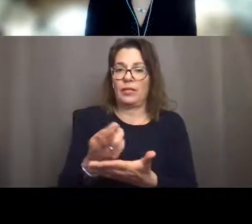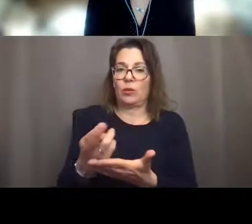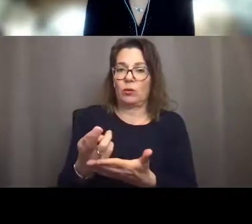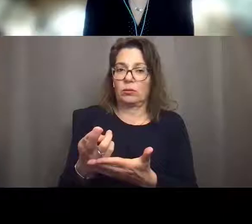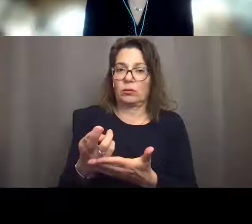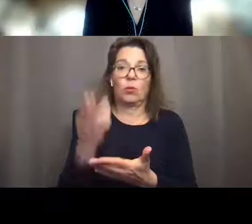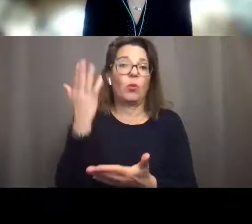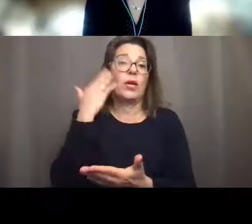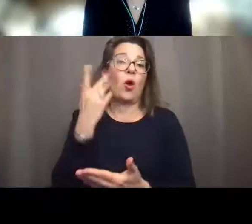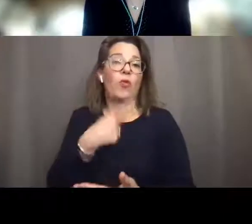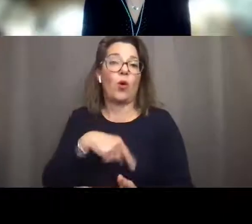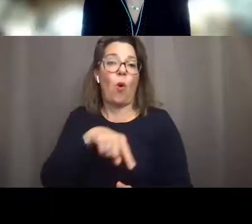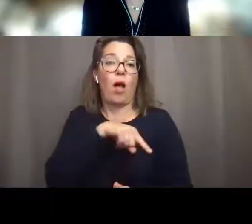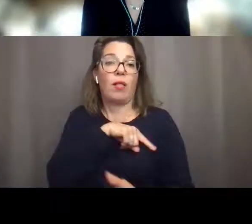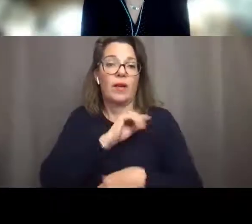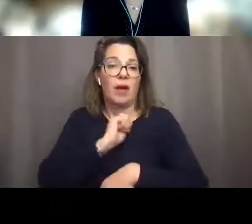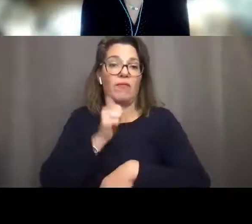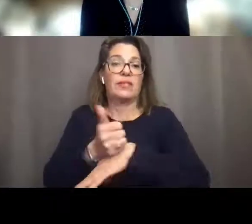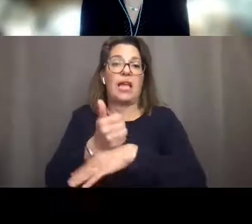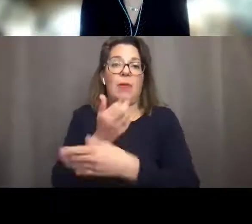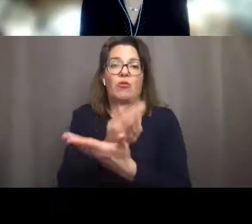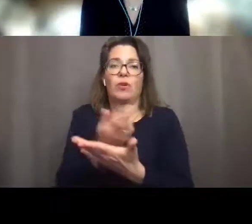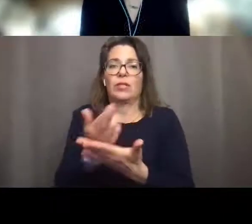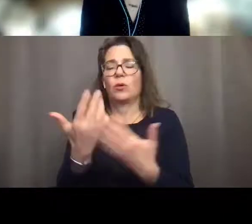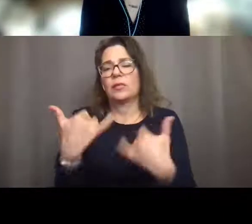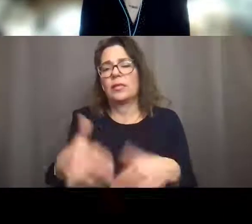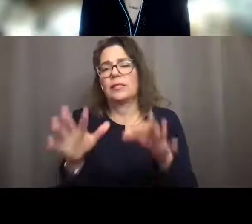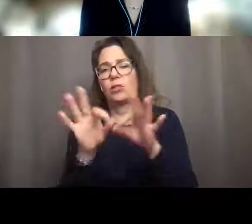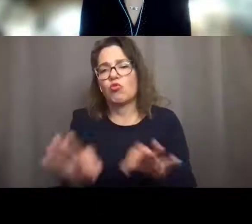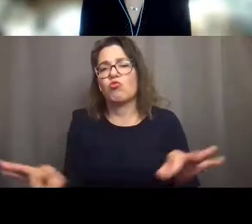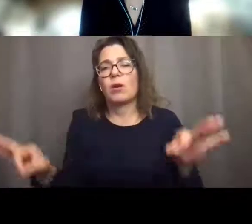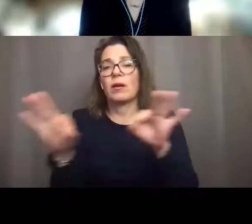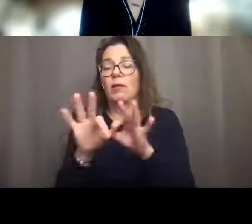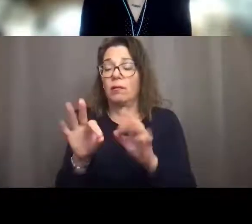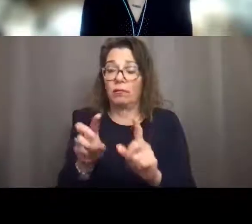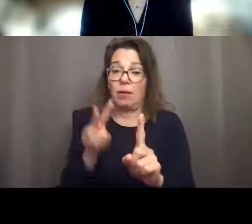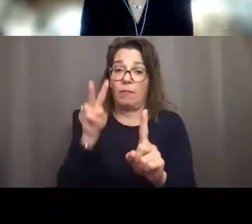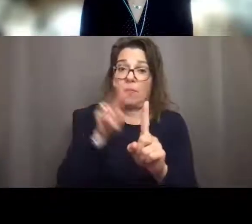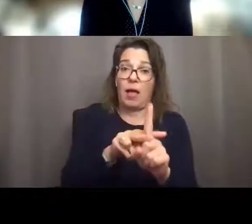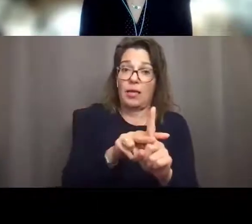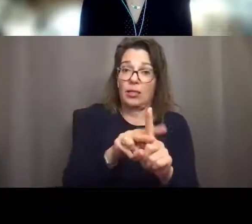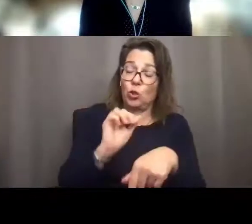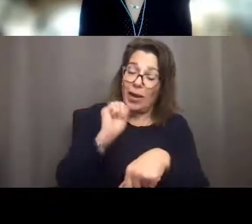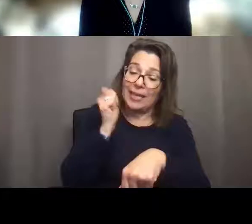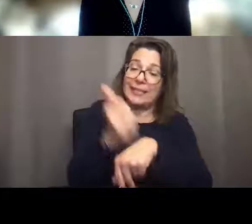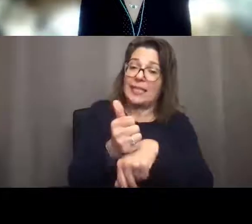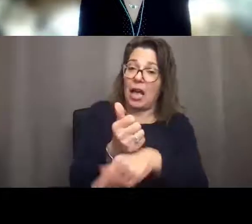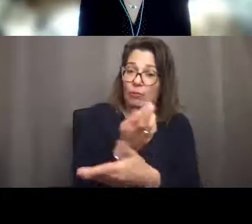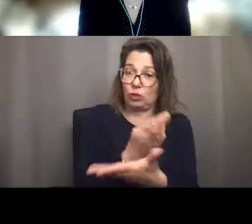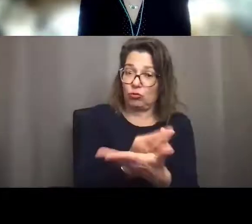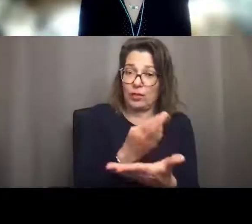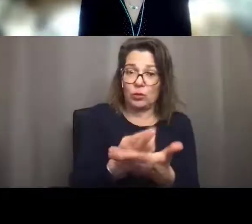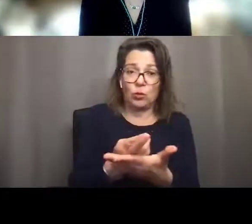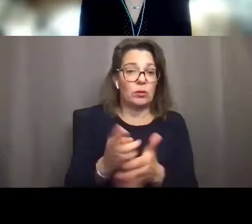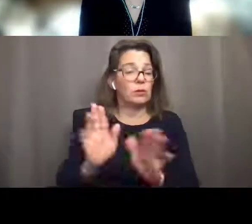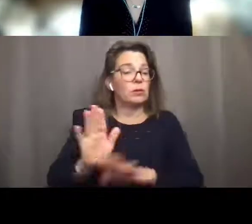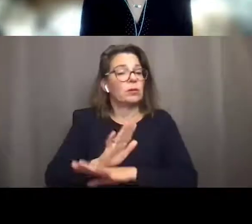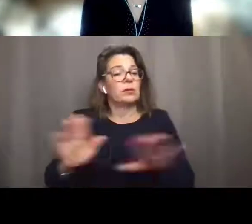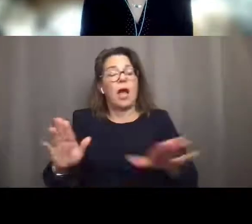of the established resources is critical, and again, this policy applies to established resources, not resources that you are developing,